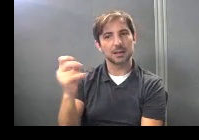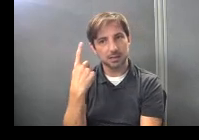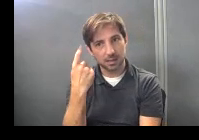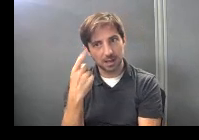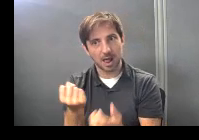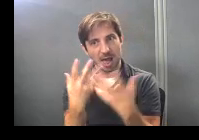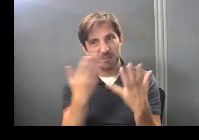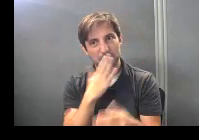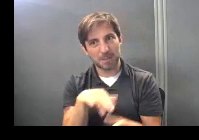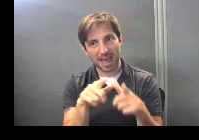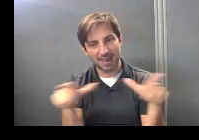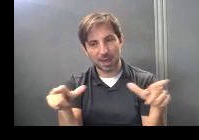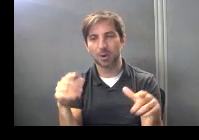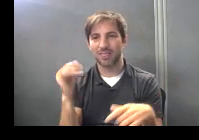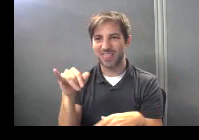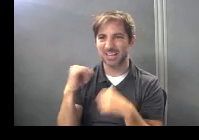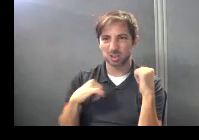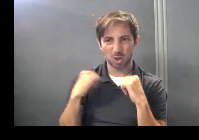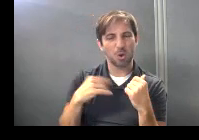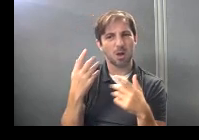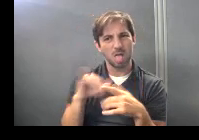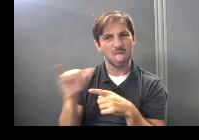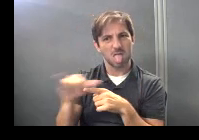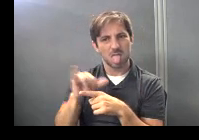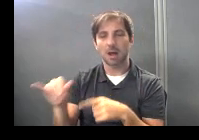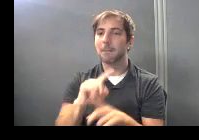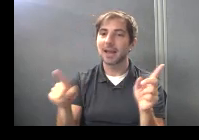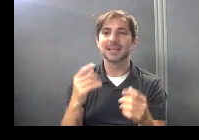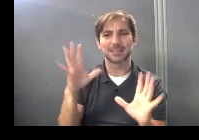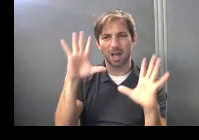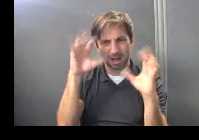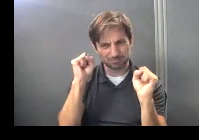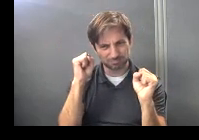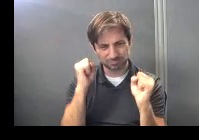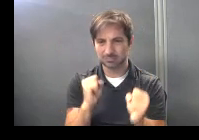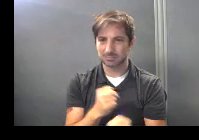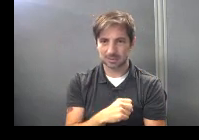IT'S A DRUNK HISTORY, BUT IT'S SPECTACULAR. >> BETH: I WANT TO SHOW THAT AS A TRAINING